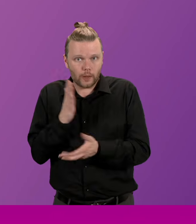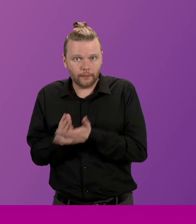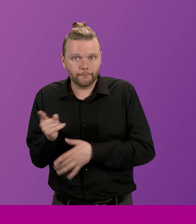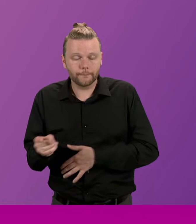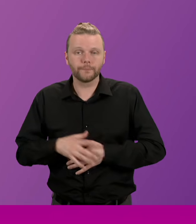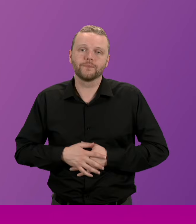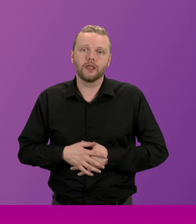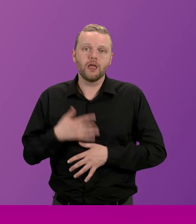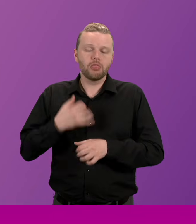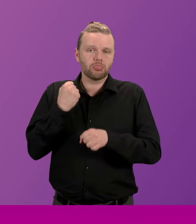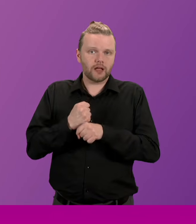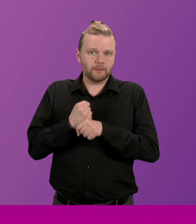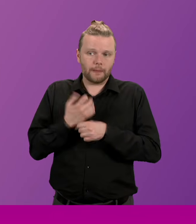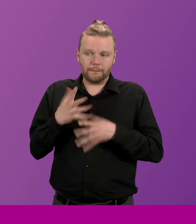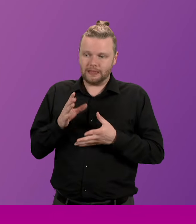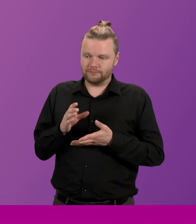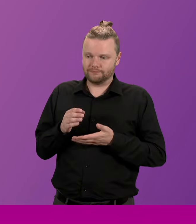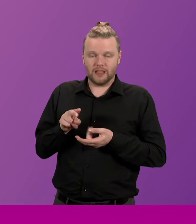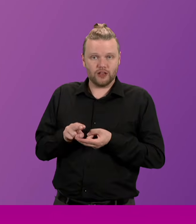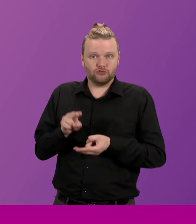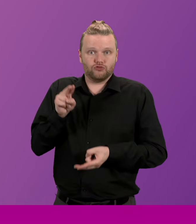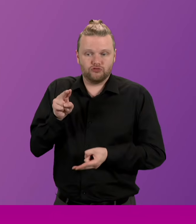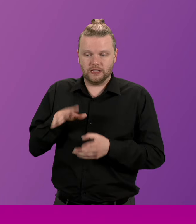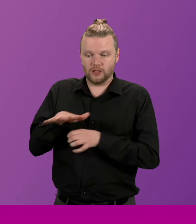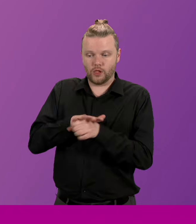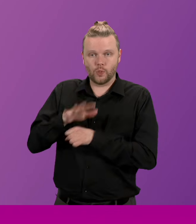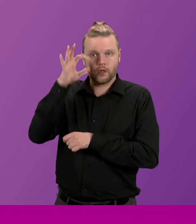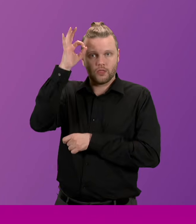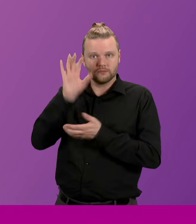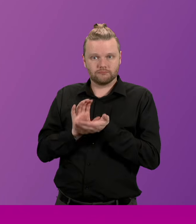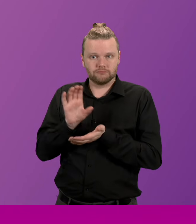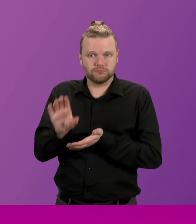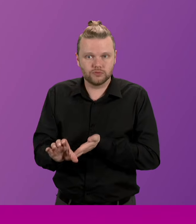The Government has given an increased local authority settlement to local